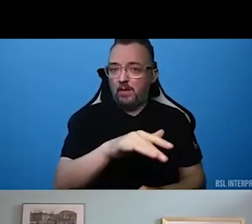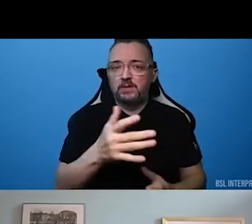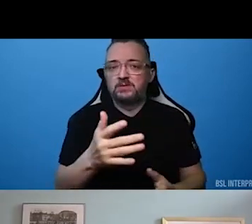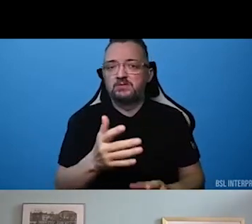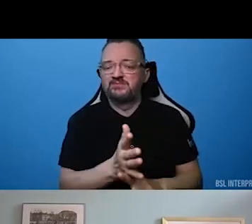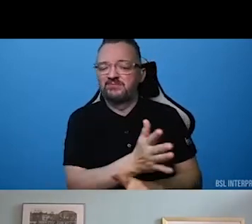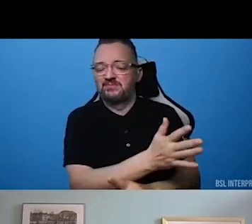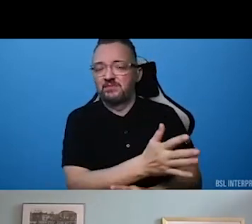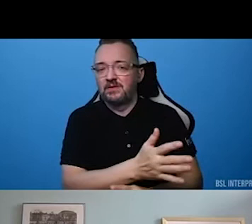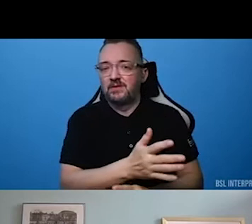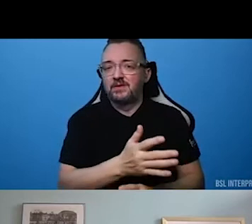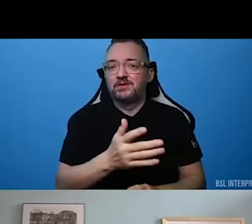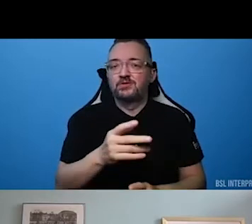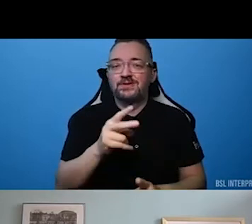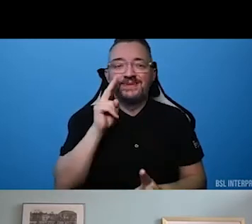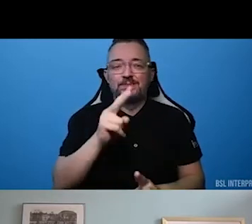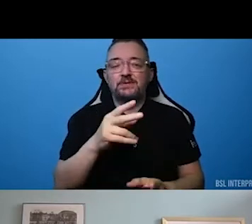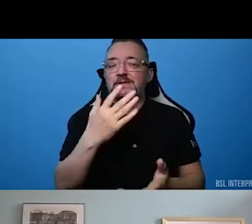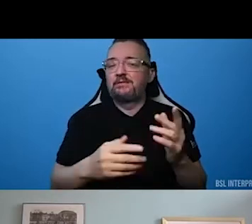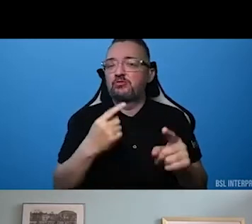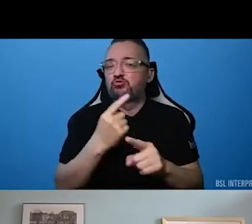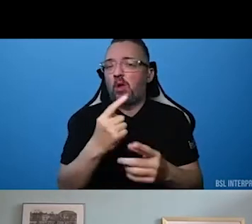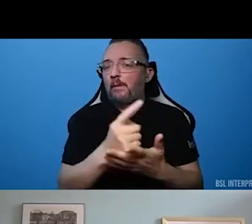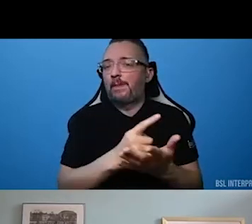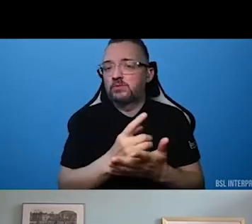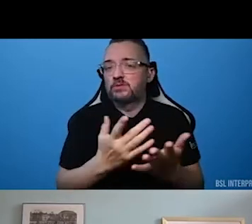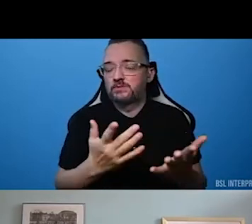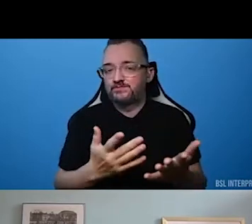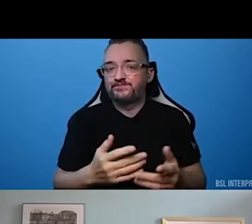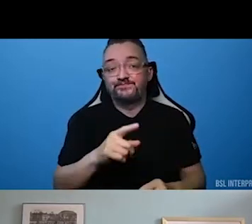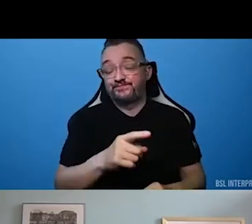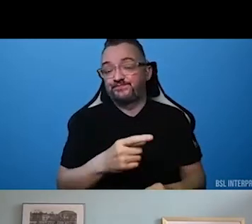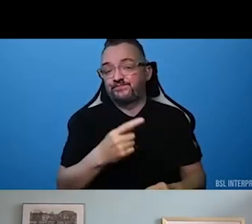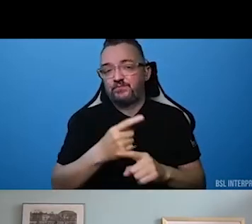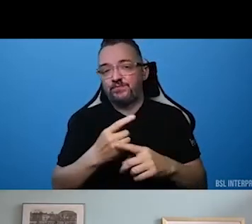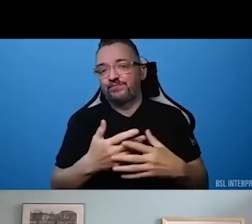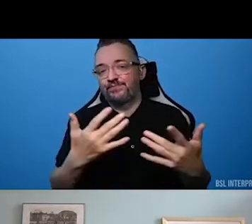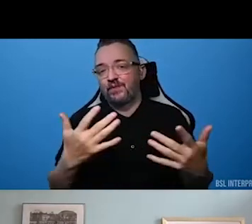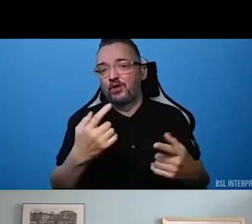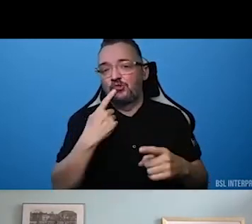are seen and unseen at the same time. To me that speaks highly of the kind of disavowal of slavery